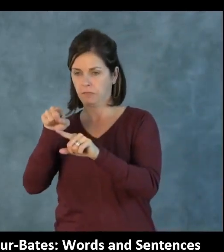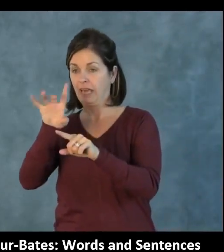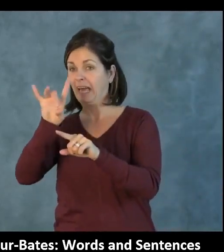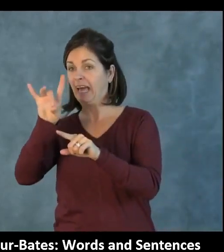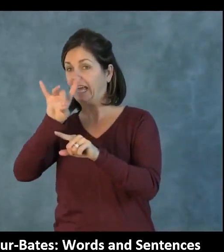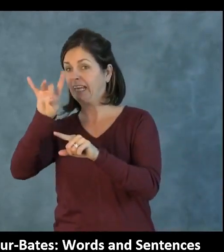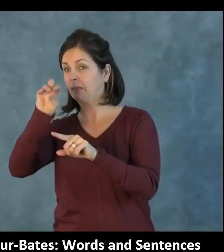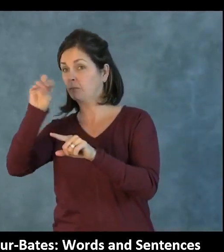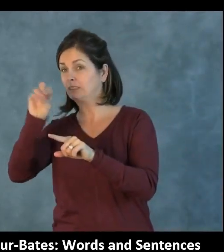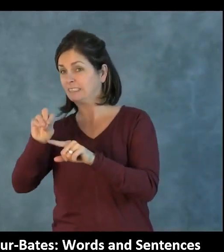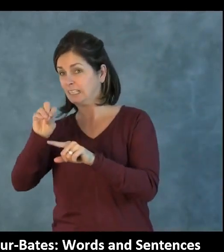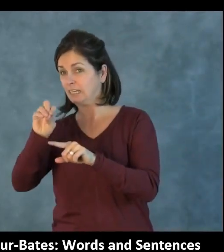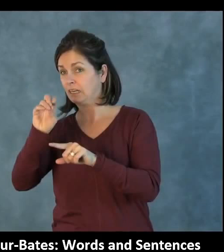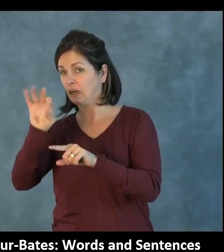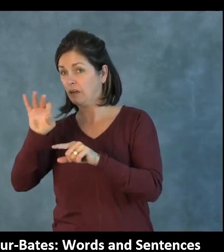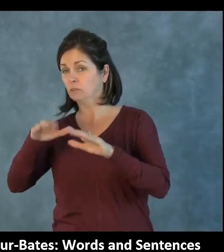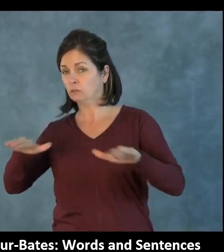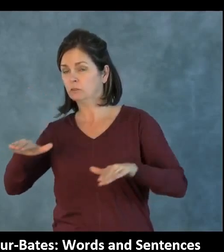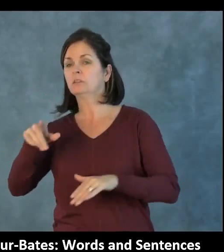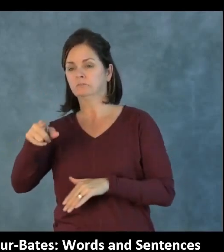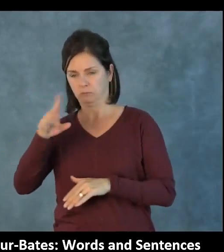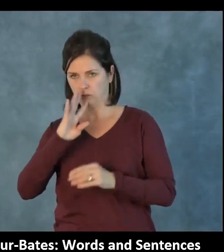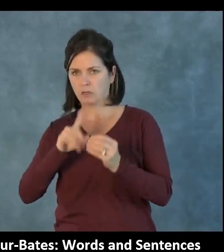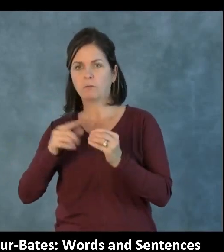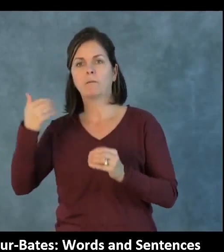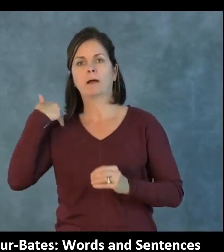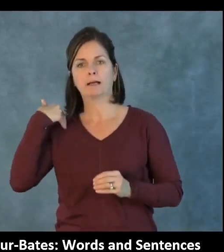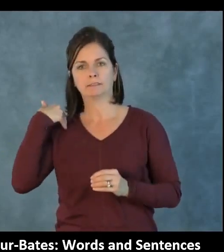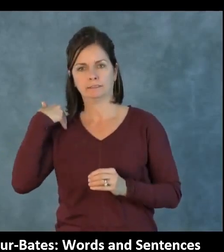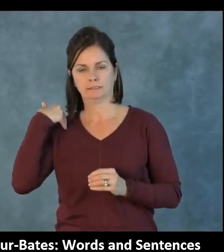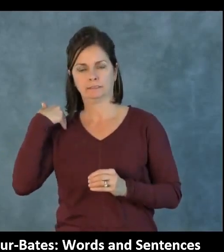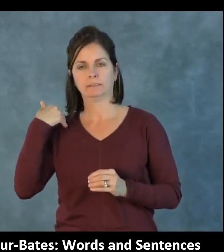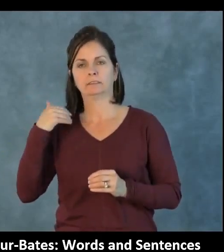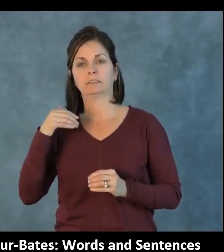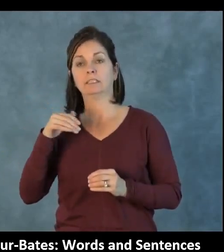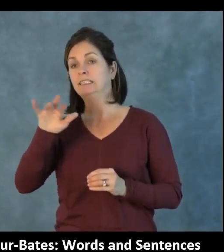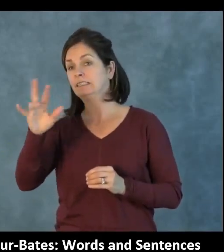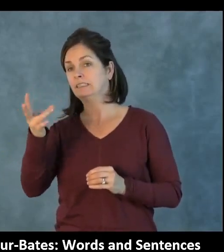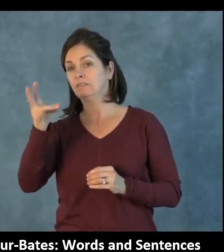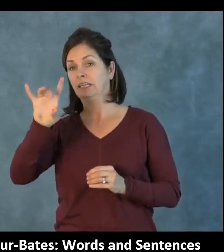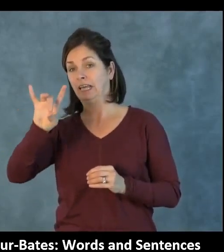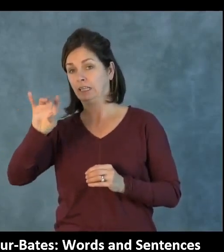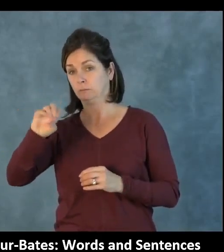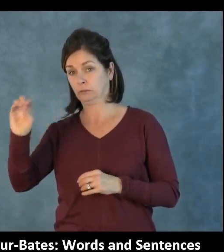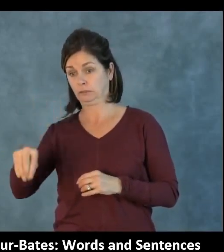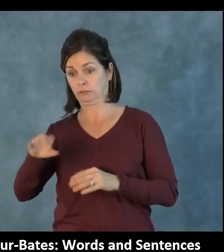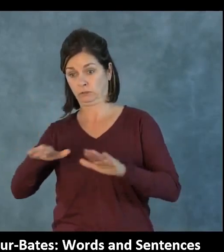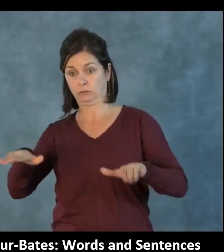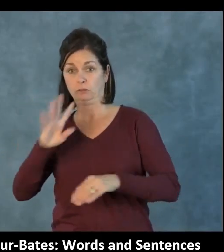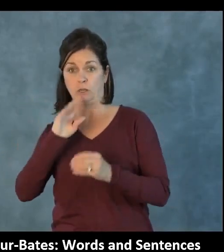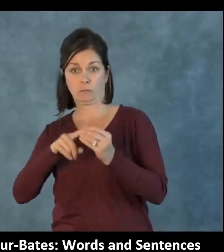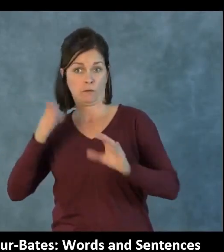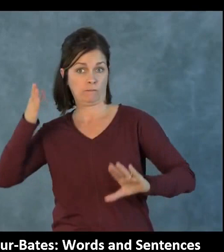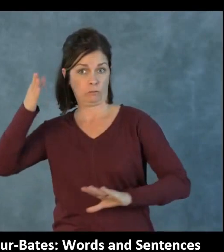and 78% of children are talking about the future. Remember, those were the two areas that Sara